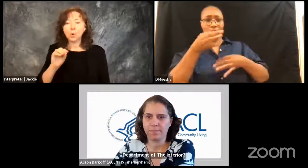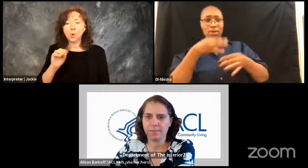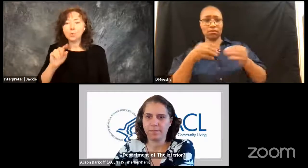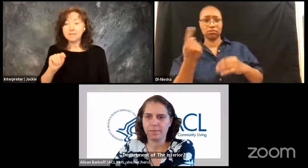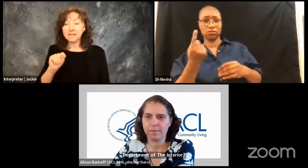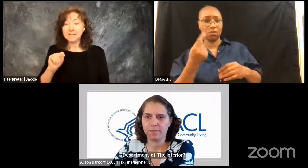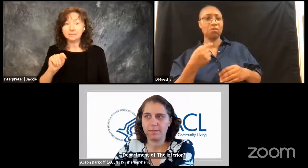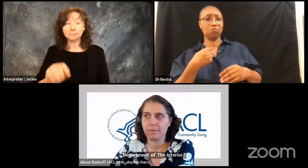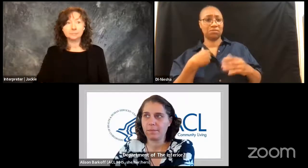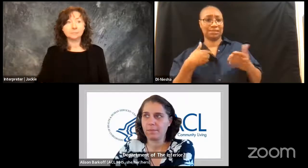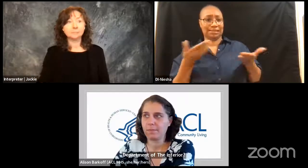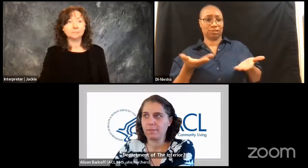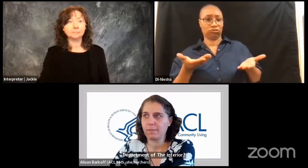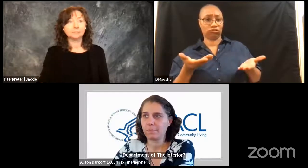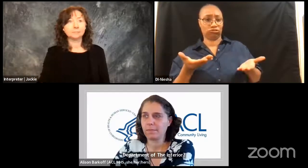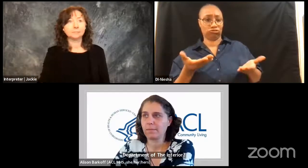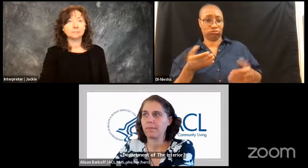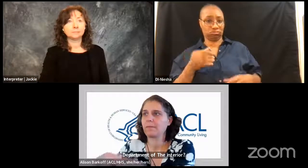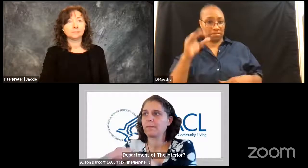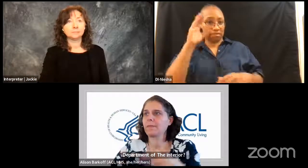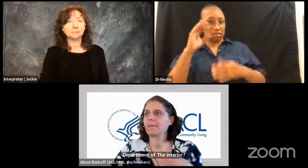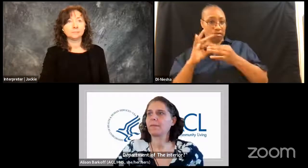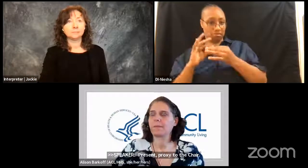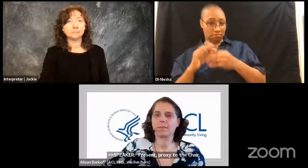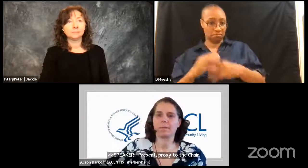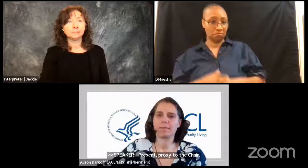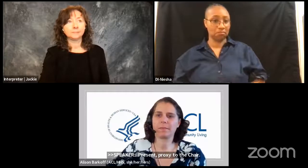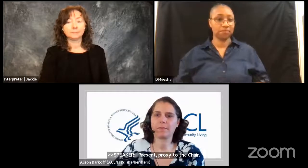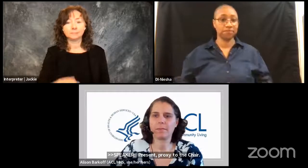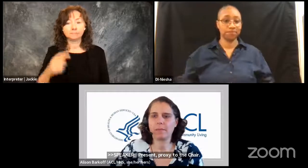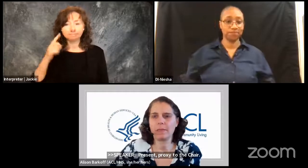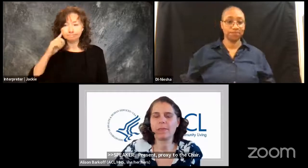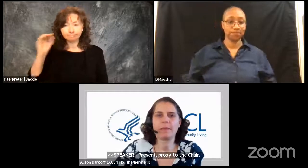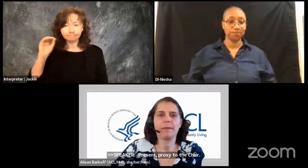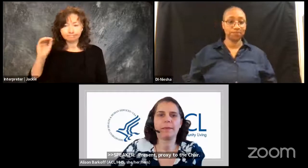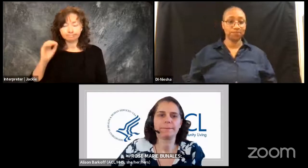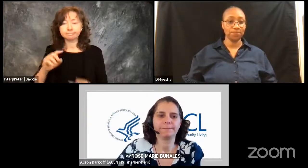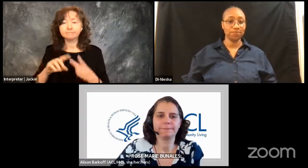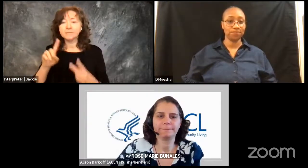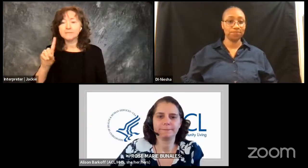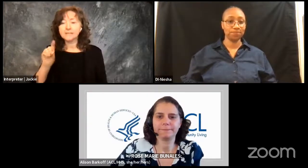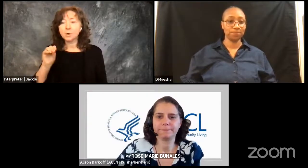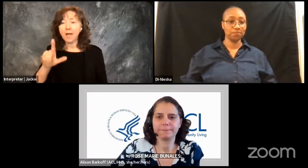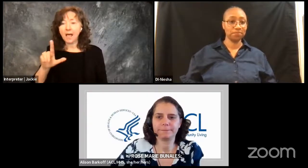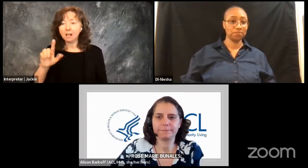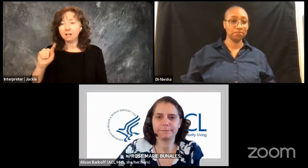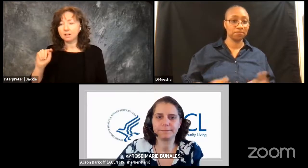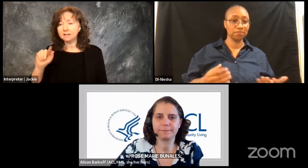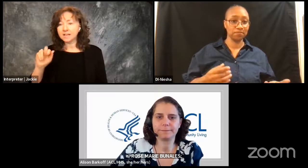[NO RESPONSE]; Department of Labor?